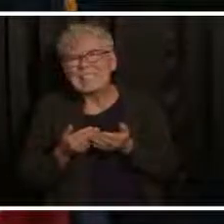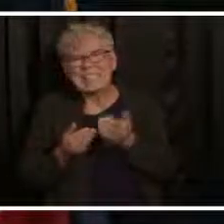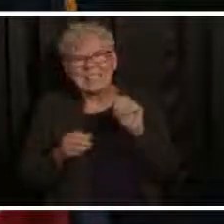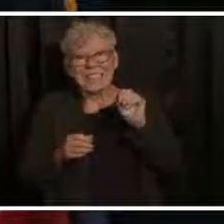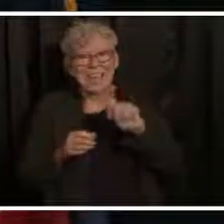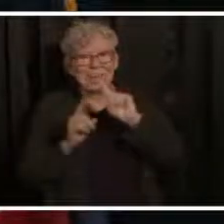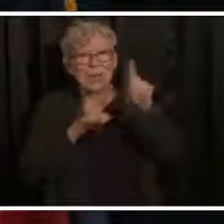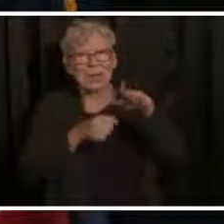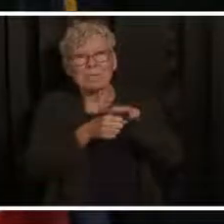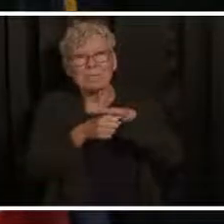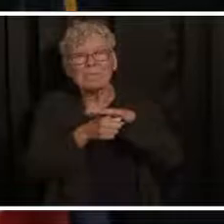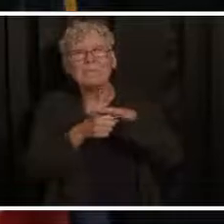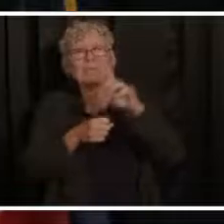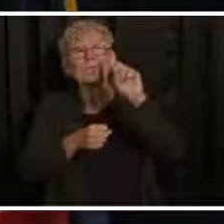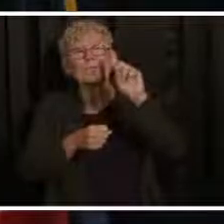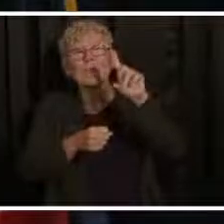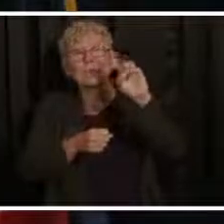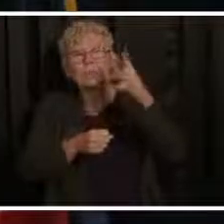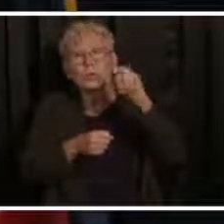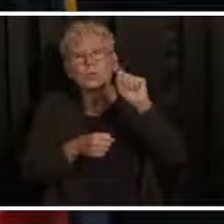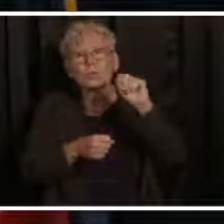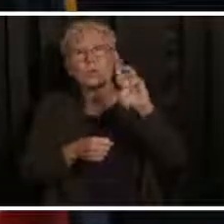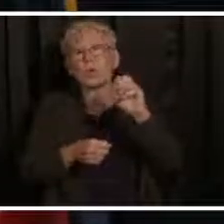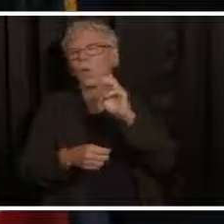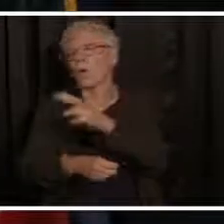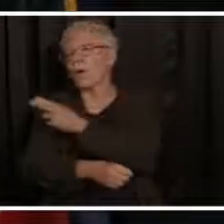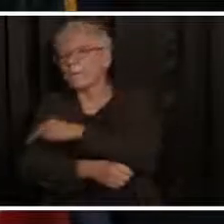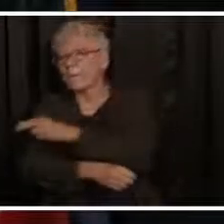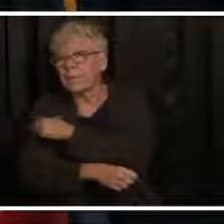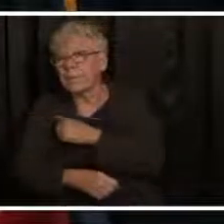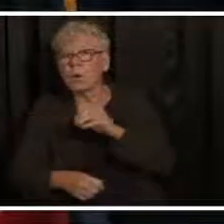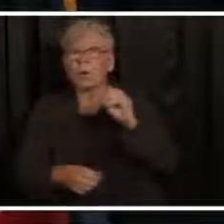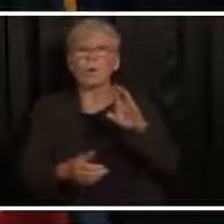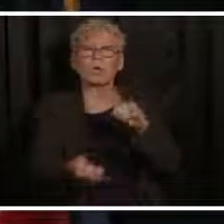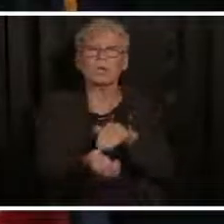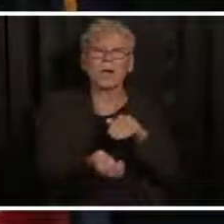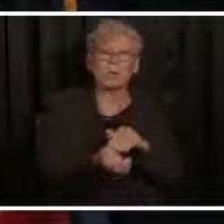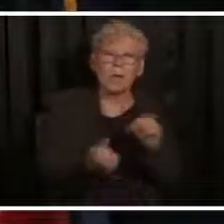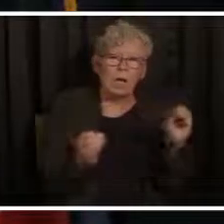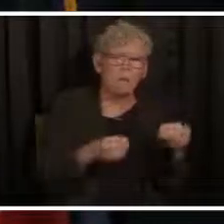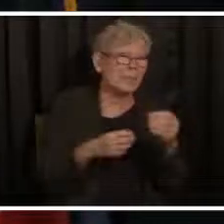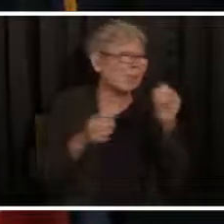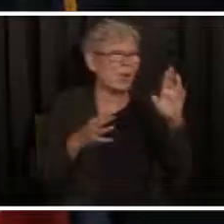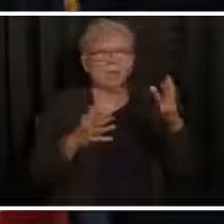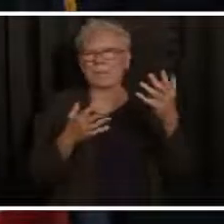your community health clinic, your hospital, your doctor. We're going to talk about some new ways you can get it. uh get